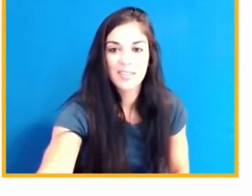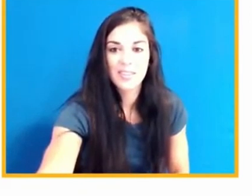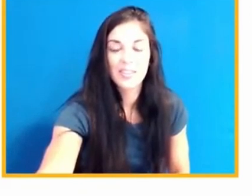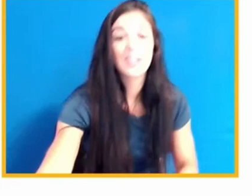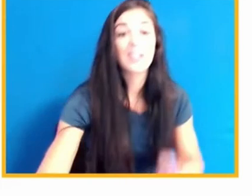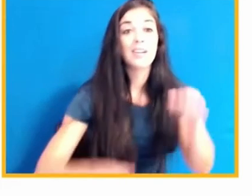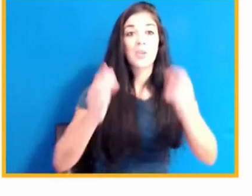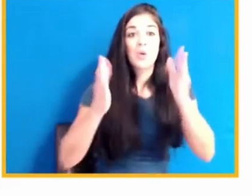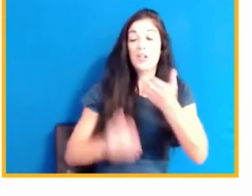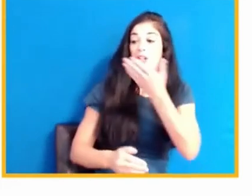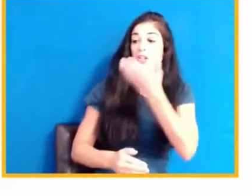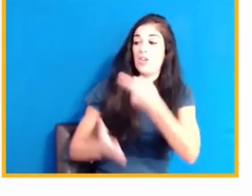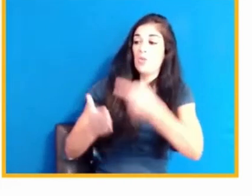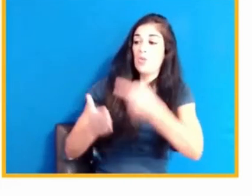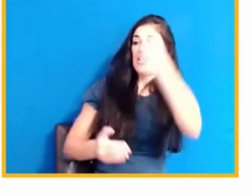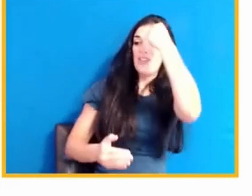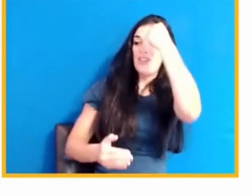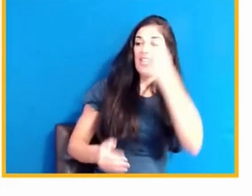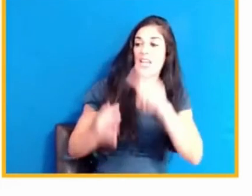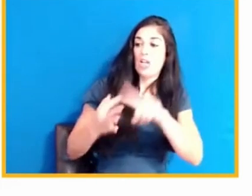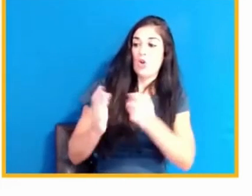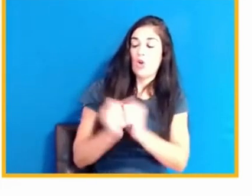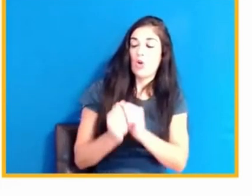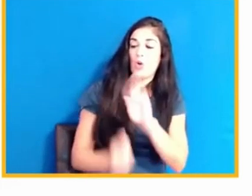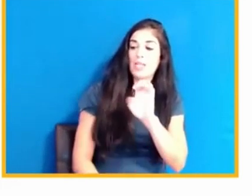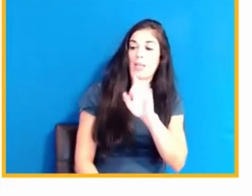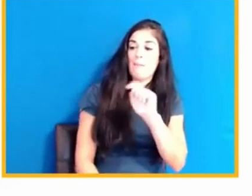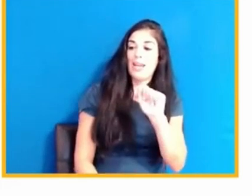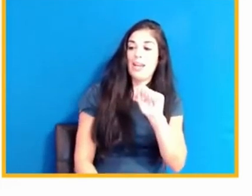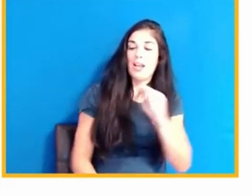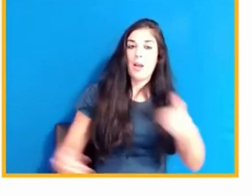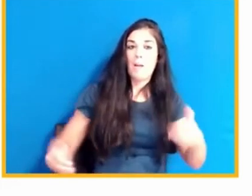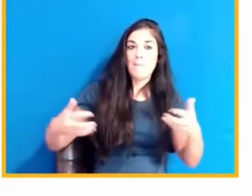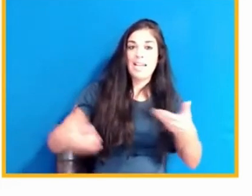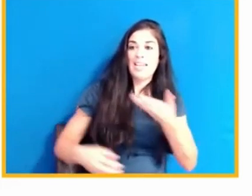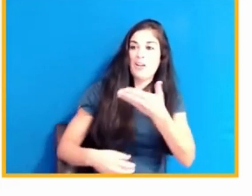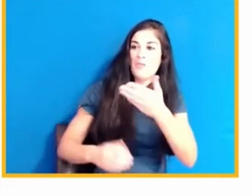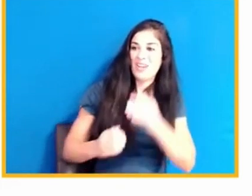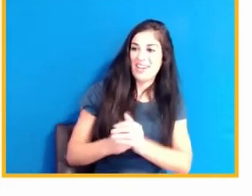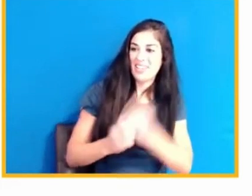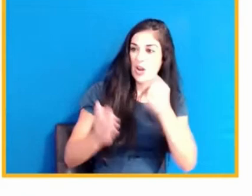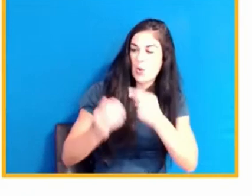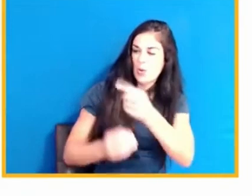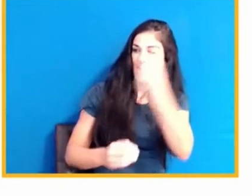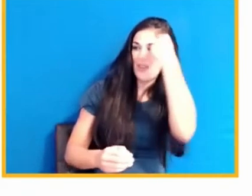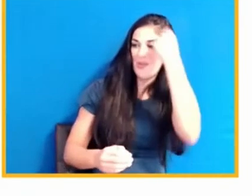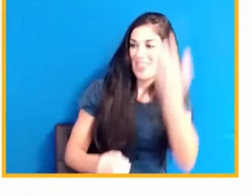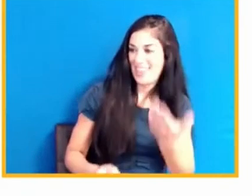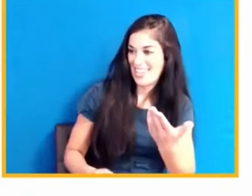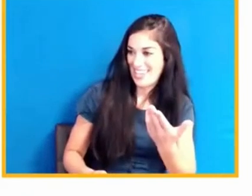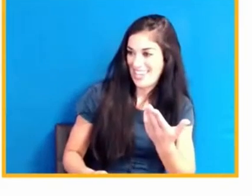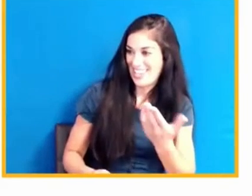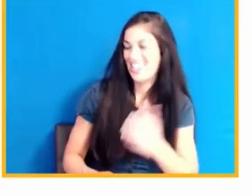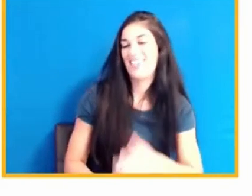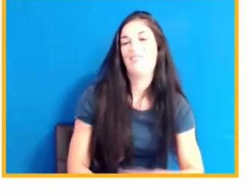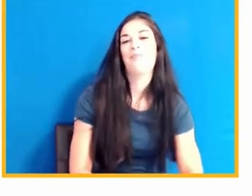today we're going to start off with Beta Money all the way over there. So Beta Monkey, let us hear what you thought about